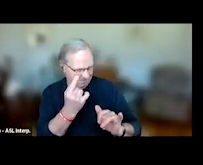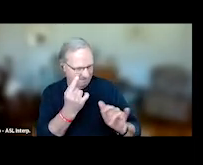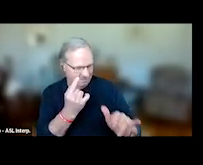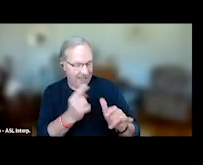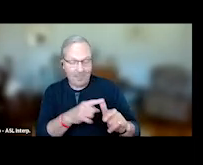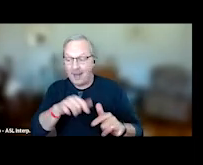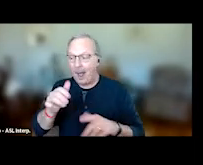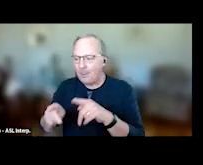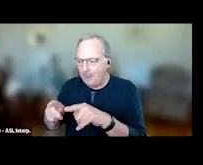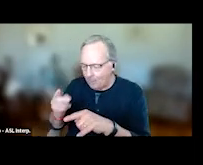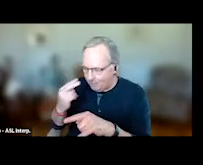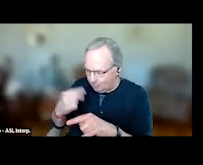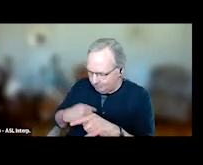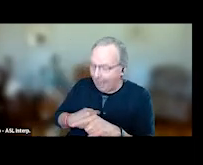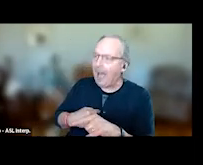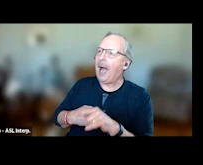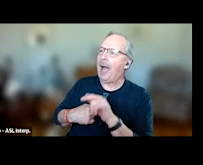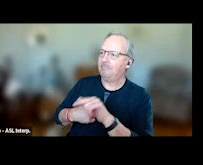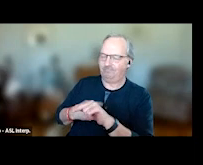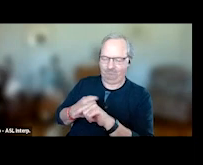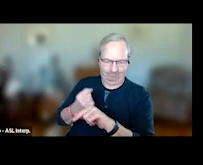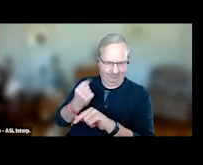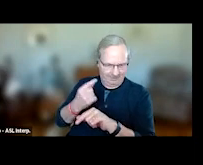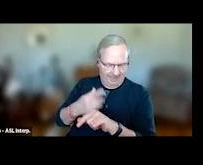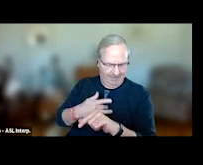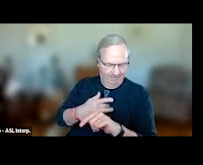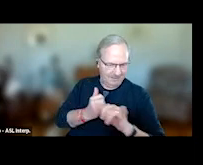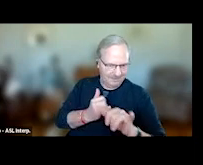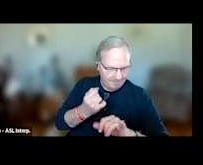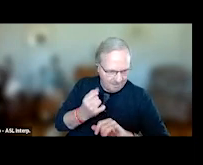or striving to be empathic will feel heard, which communicates empathy.